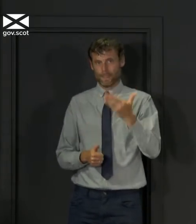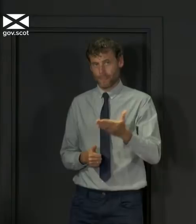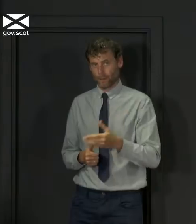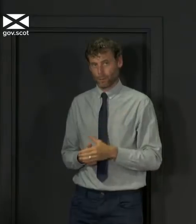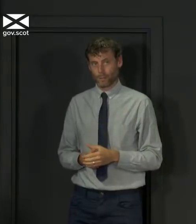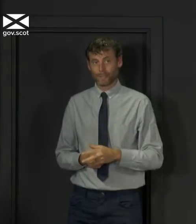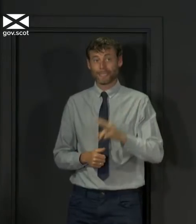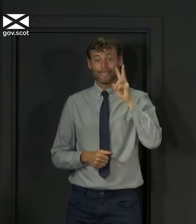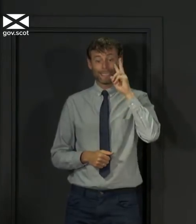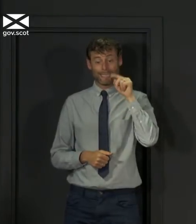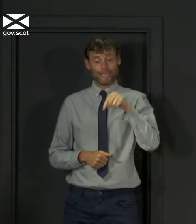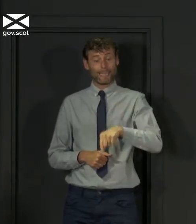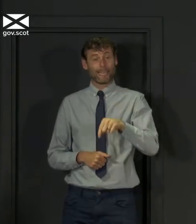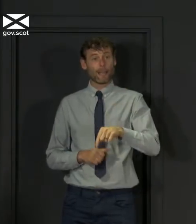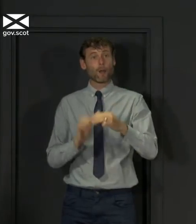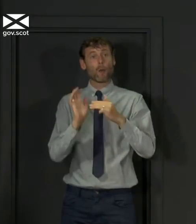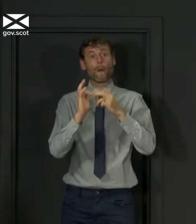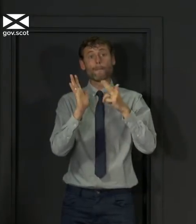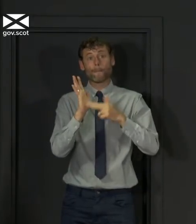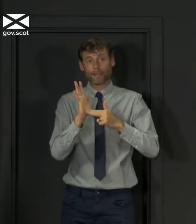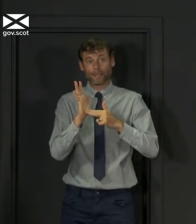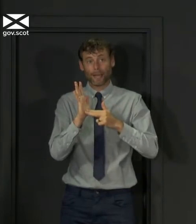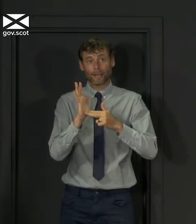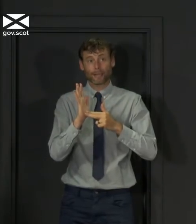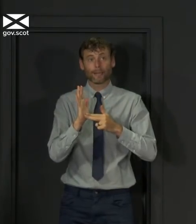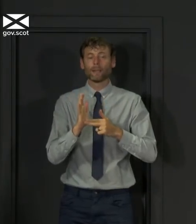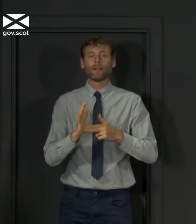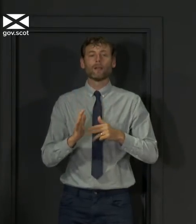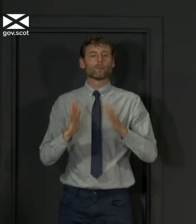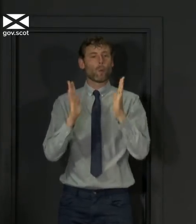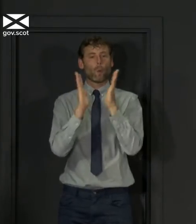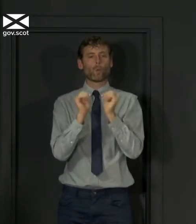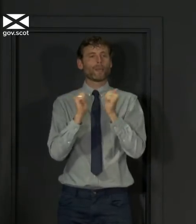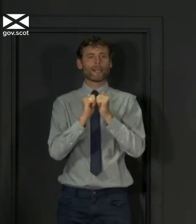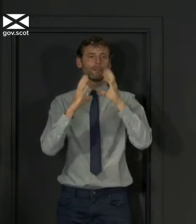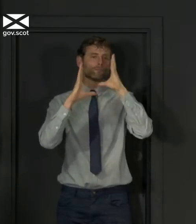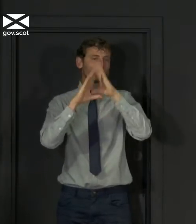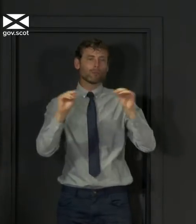will see you back here on Monday, we no longer do a weekend briefing so I will see you back here on Monday at 12:30.